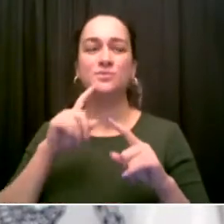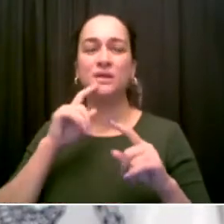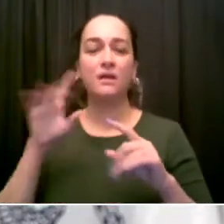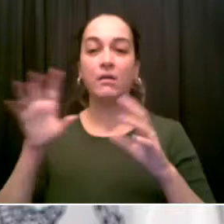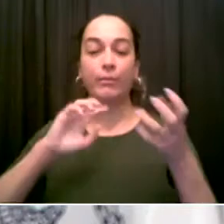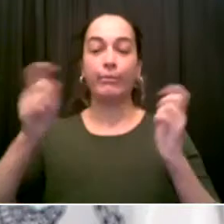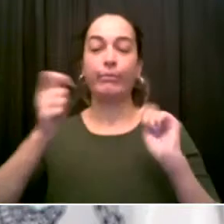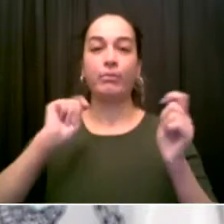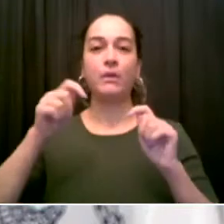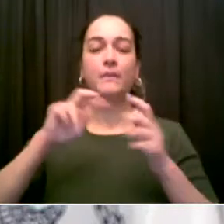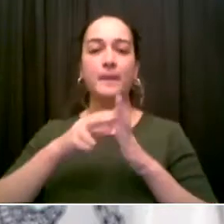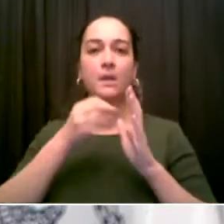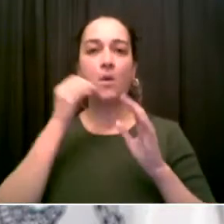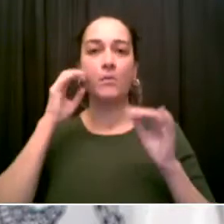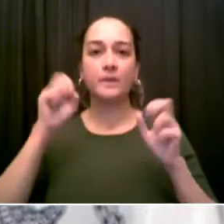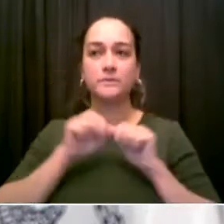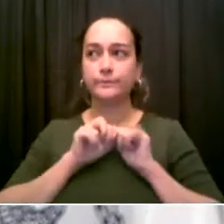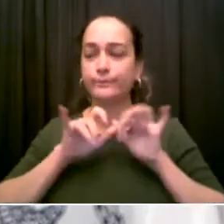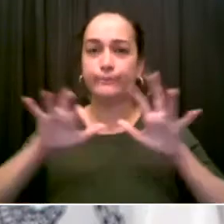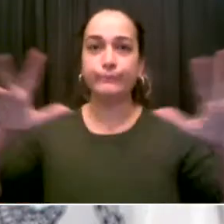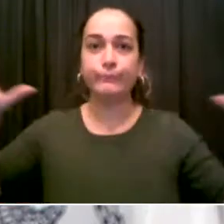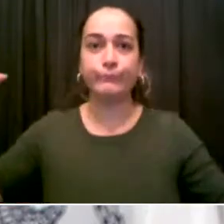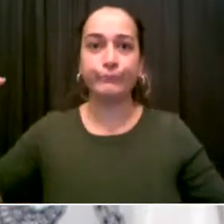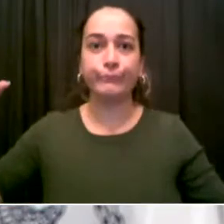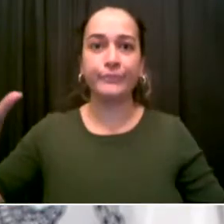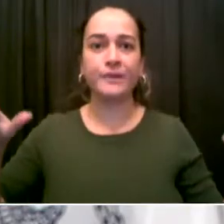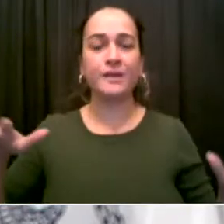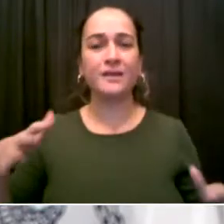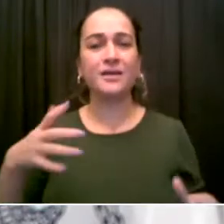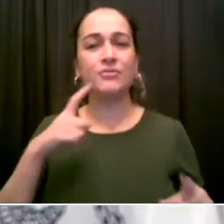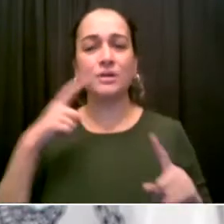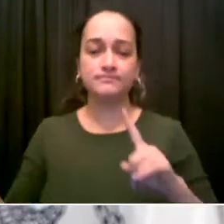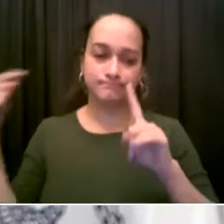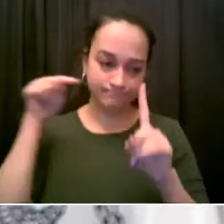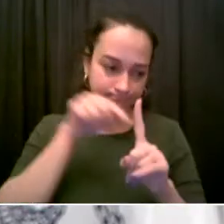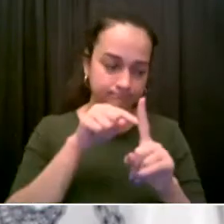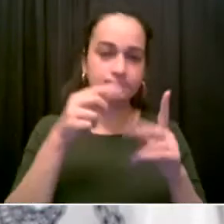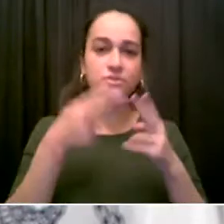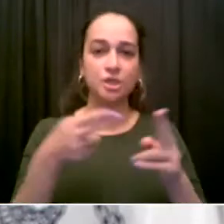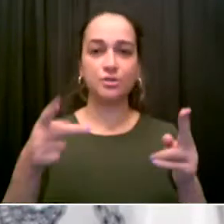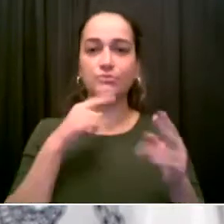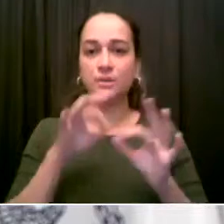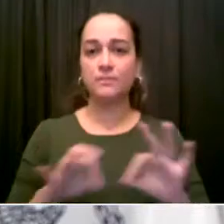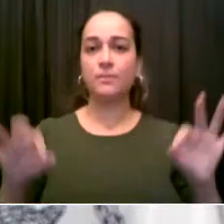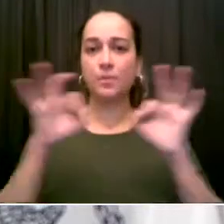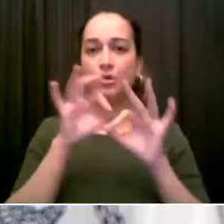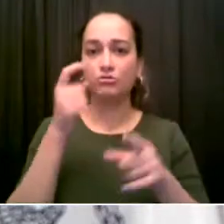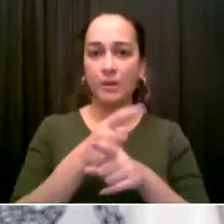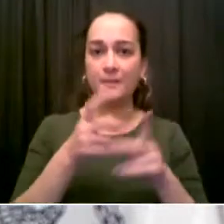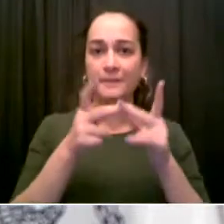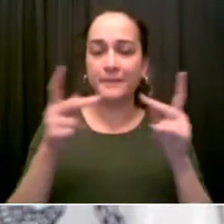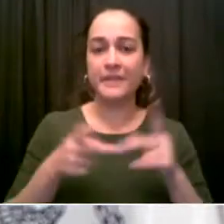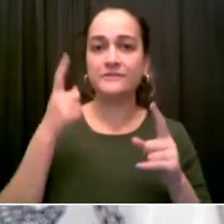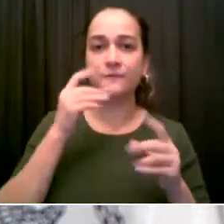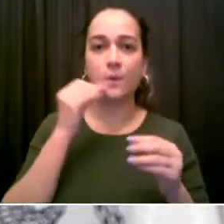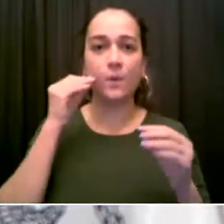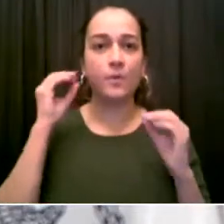COMMERCIA L HOTELS AND THE SCATTERED SITE APARTMENTS. THAT PROCESS HAS BEEN CONTINUING THROUGH EVERYTHING. WE WILL AVHE